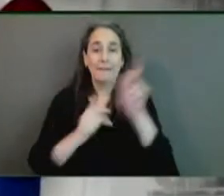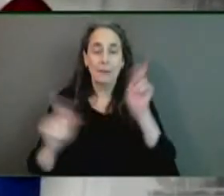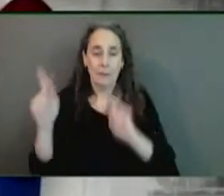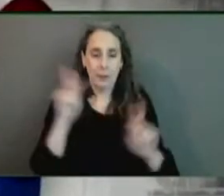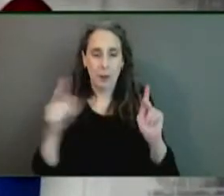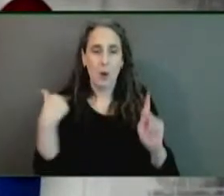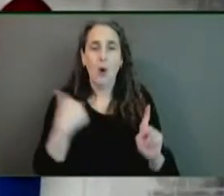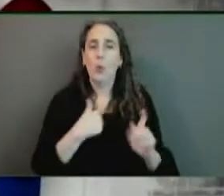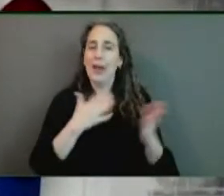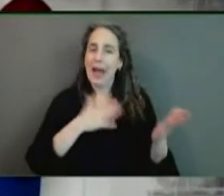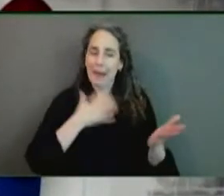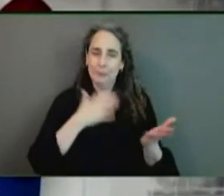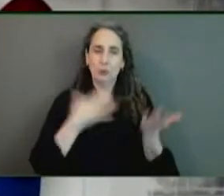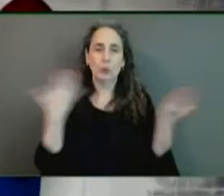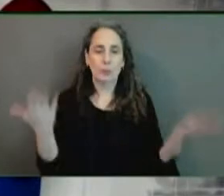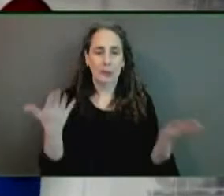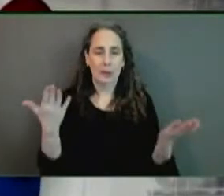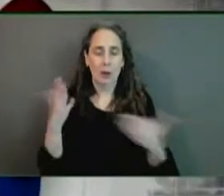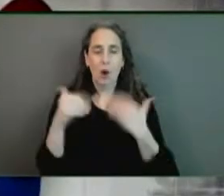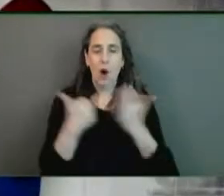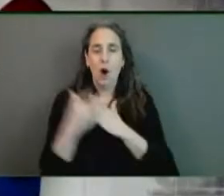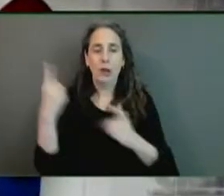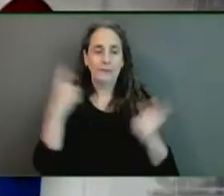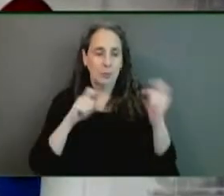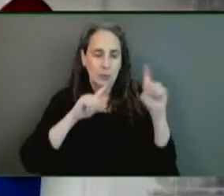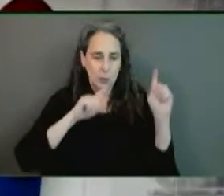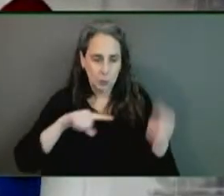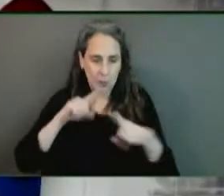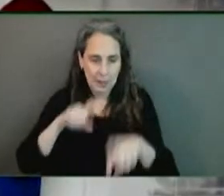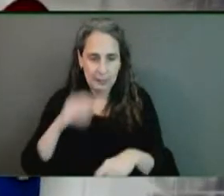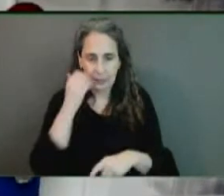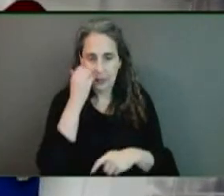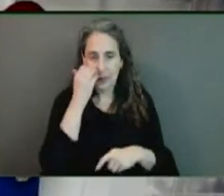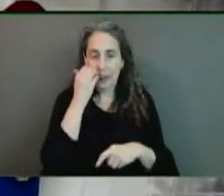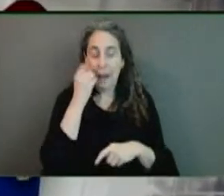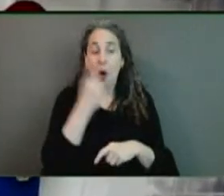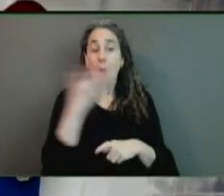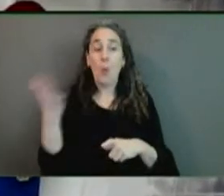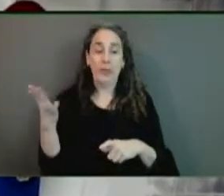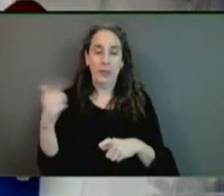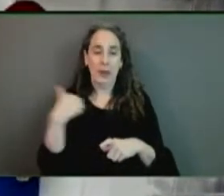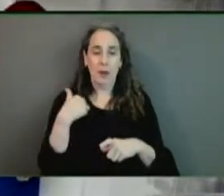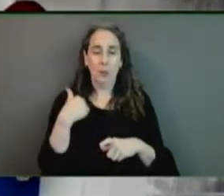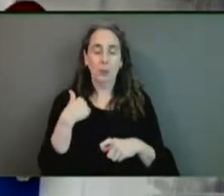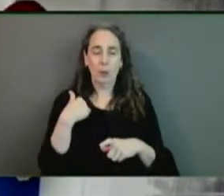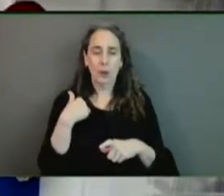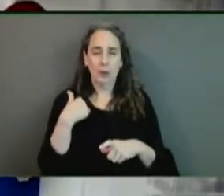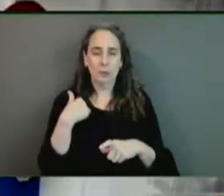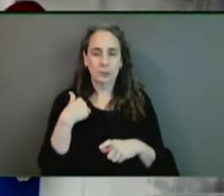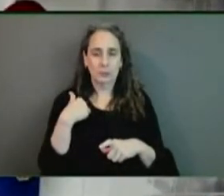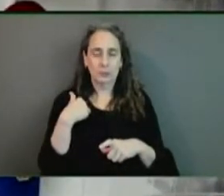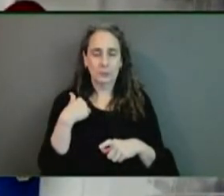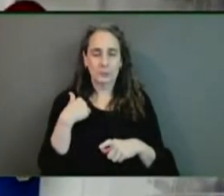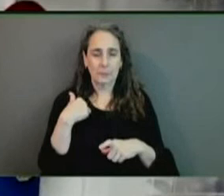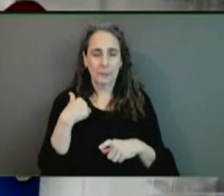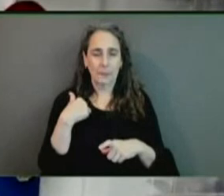Absolutely And good evening, everyone. We are happy to be here to answer all of these